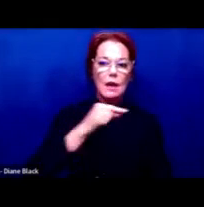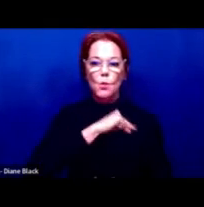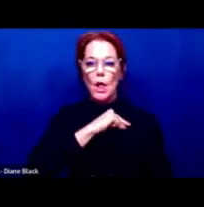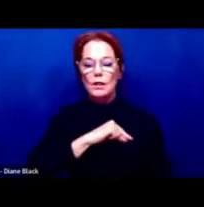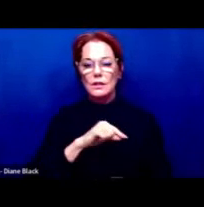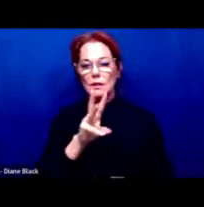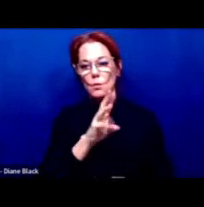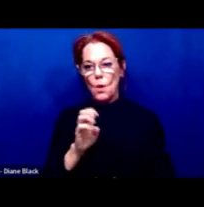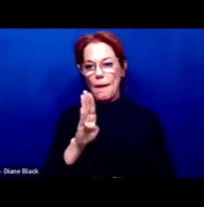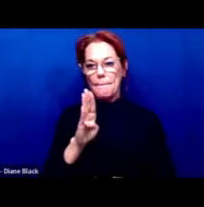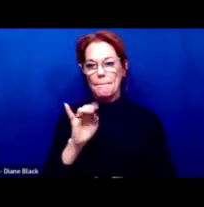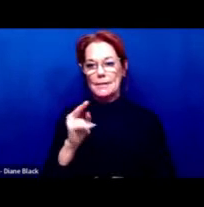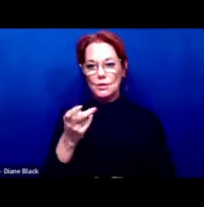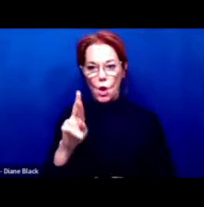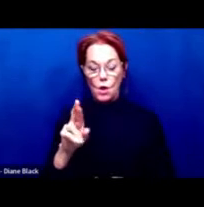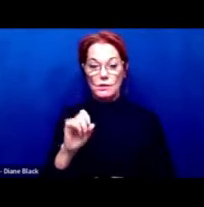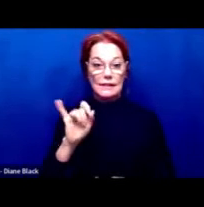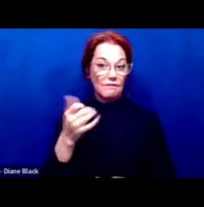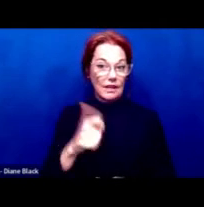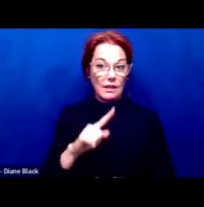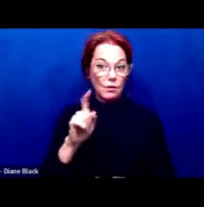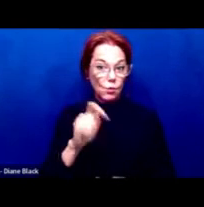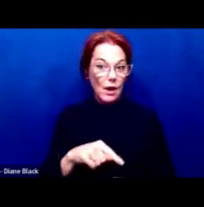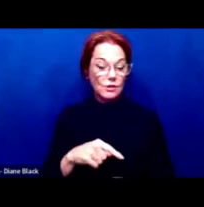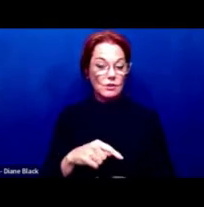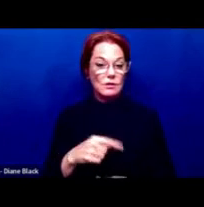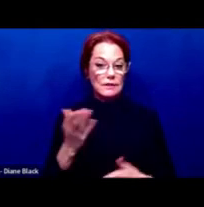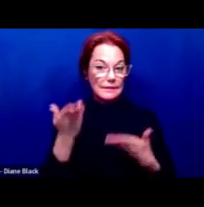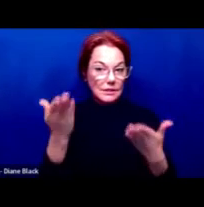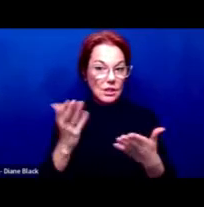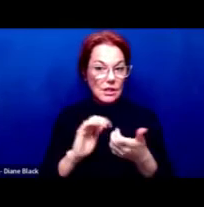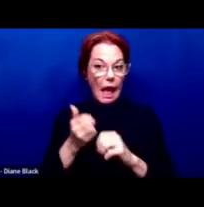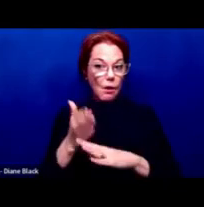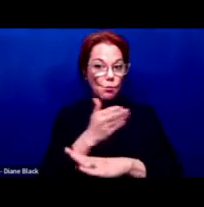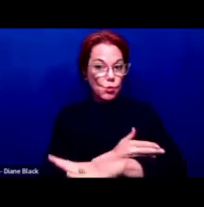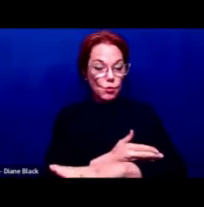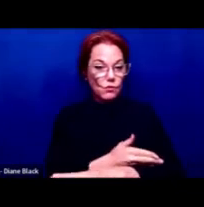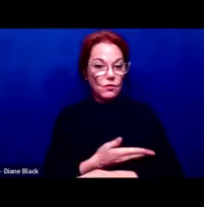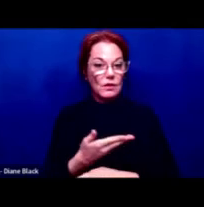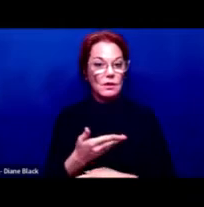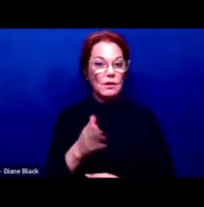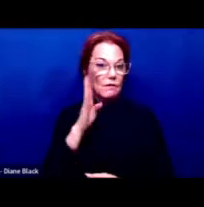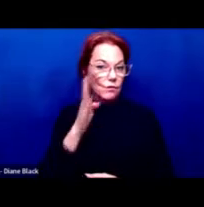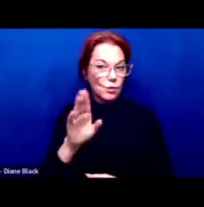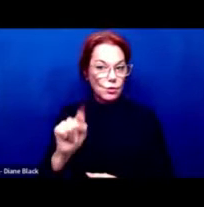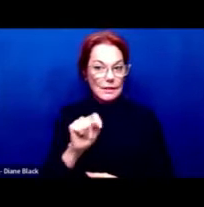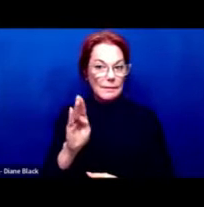if you have any questions or suggestions on how we can improve future TBI TARC webinars such as Partners Day that we